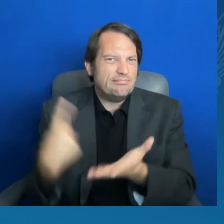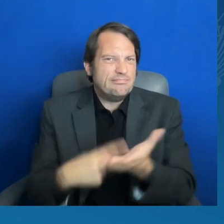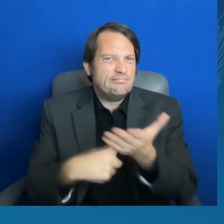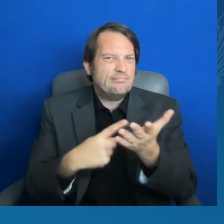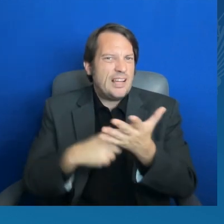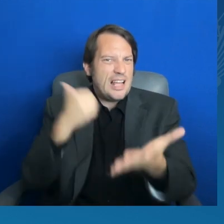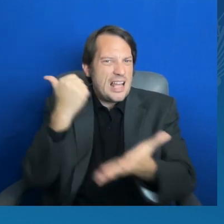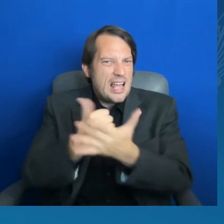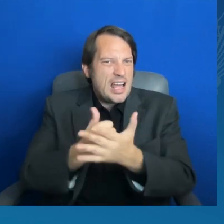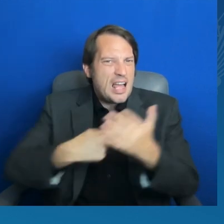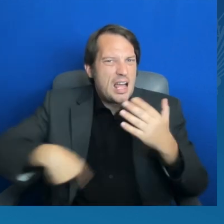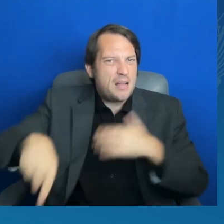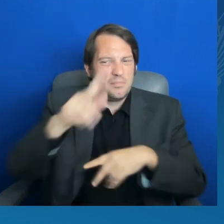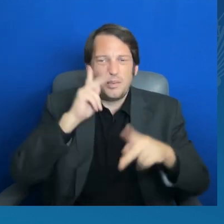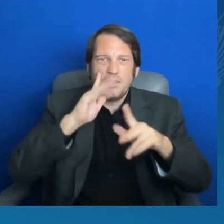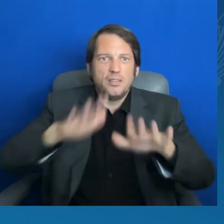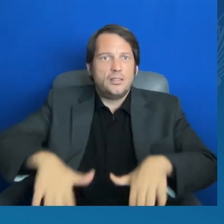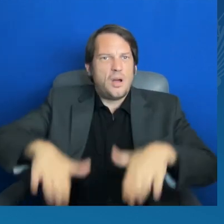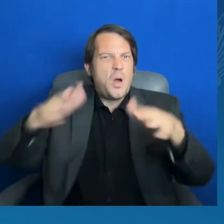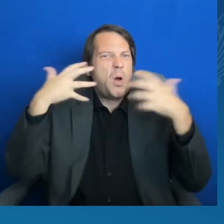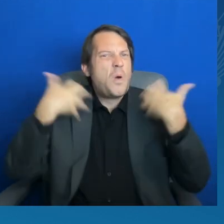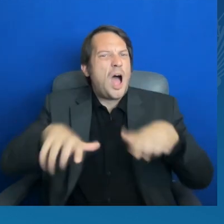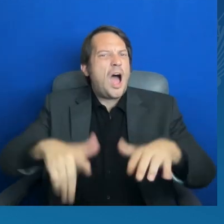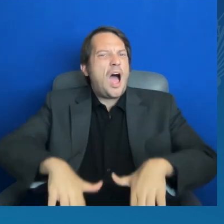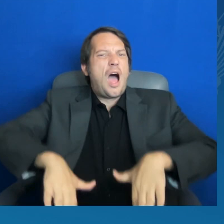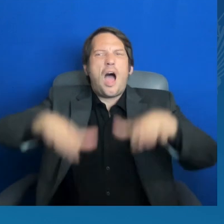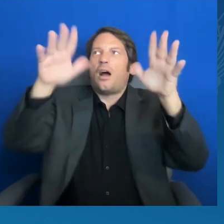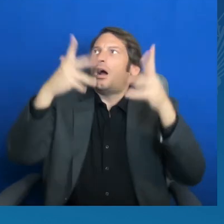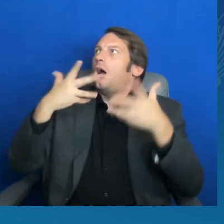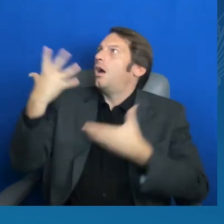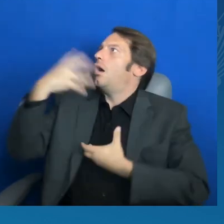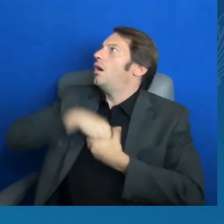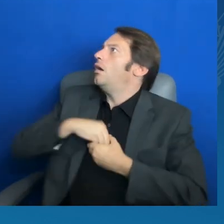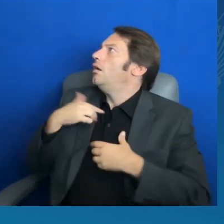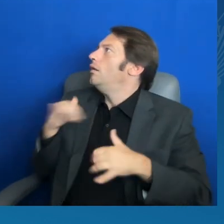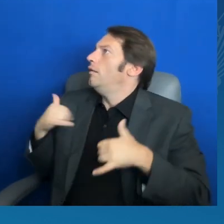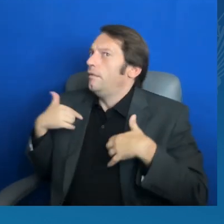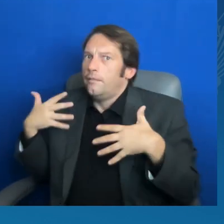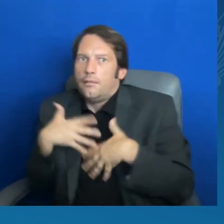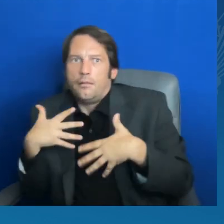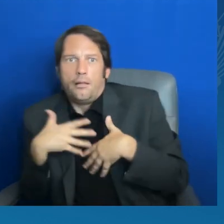So, my question for you is: How do you see my generation playing a role in this movement? And what do you think we should be doing?